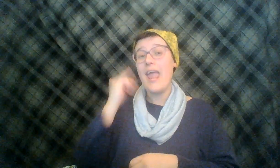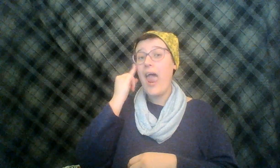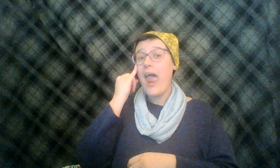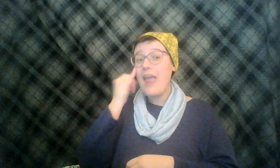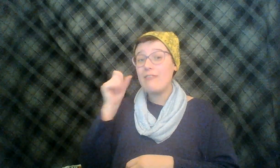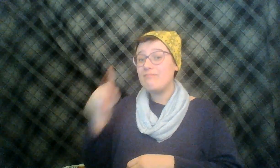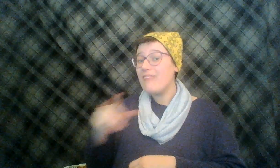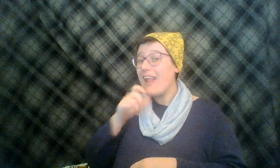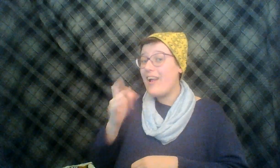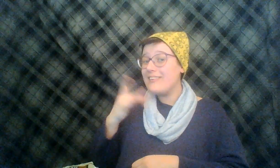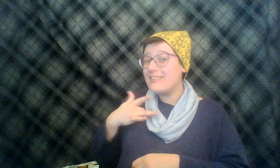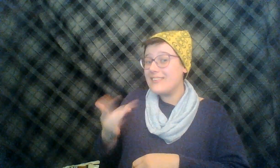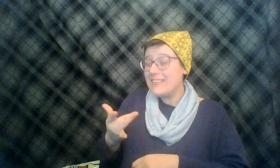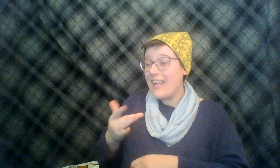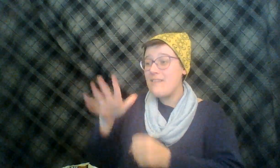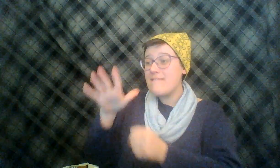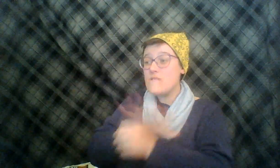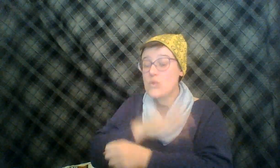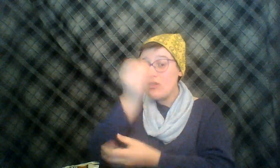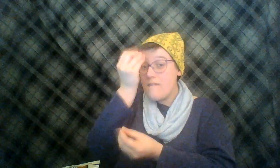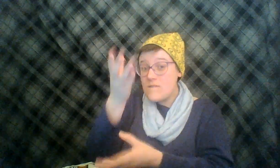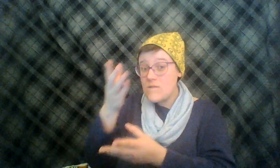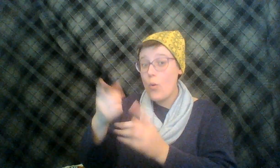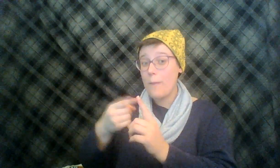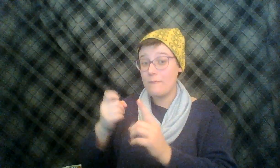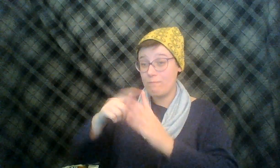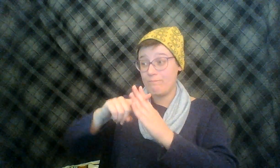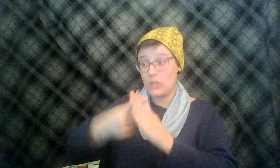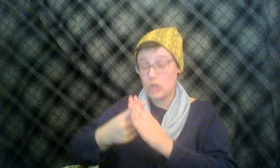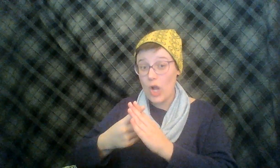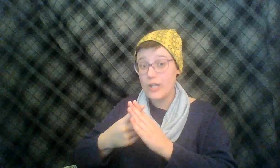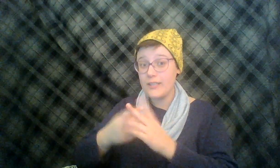The fact that the medical community does not typically offer full disclosure from the outset